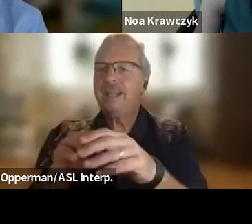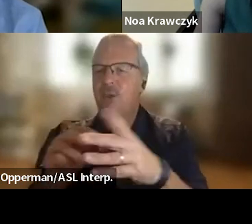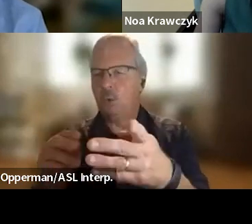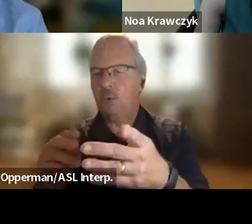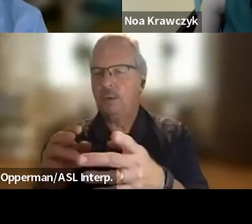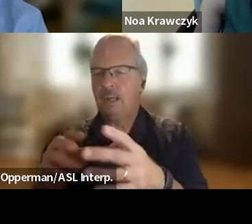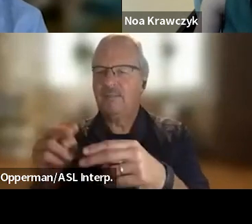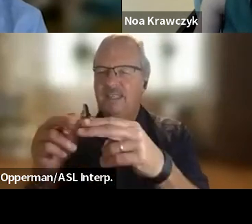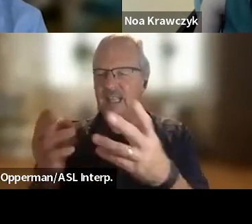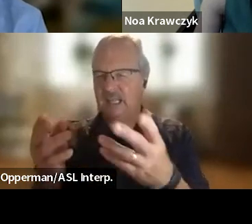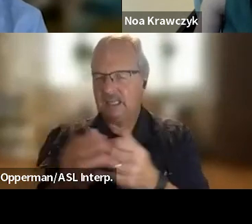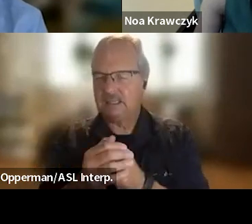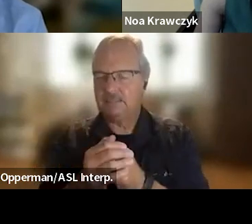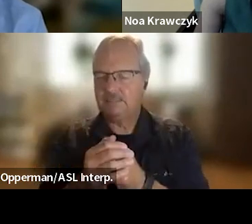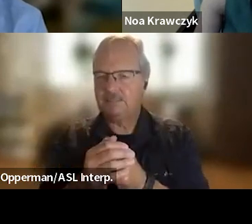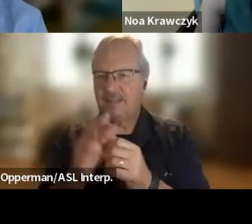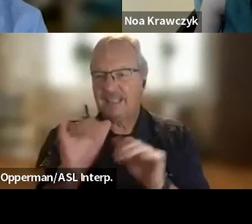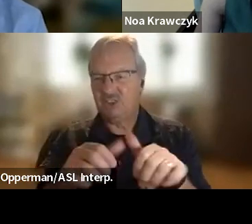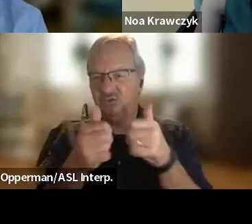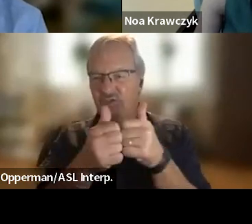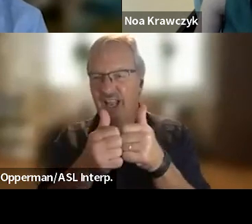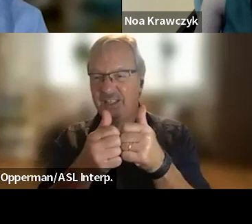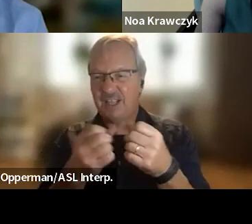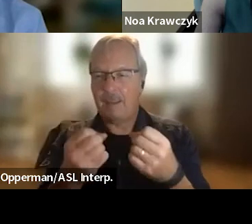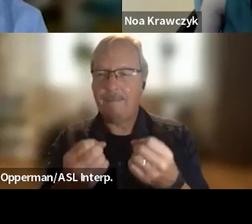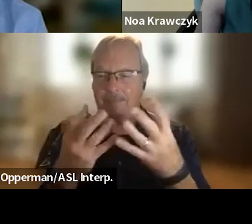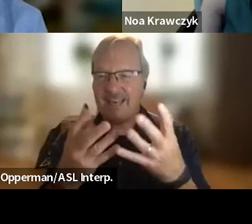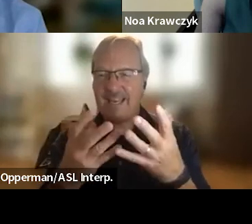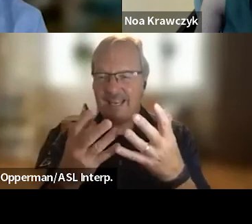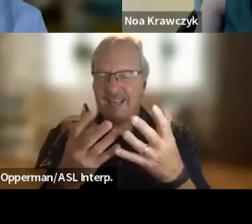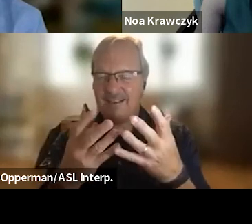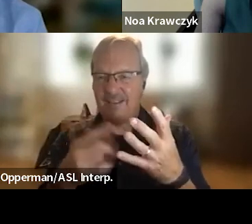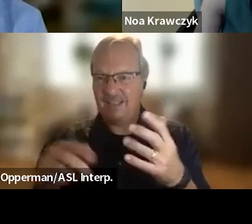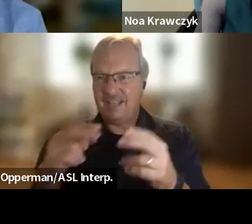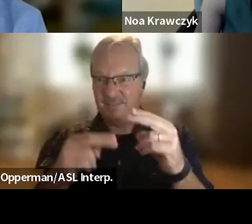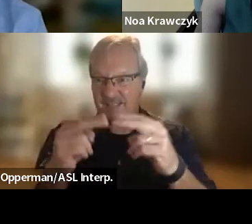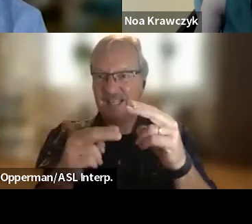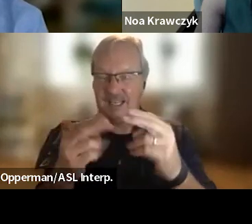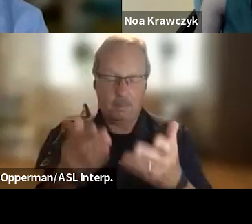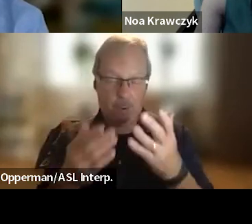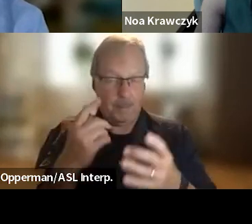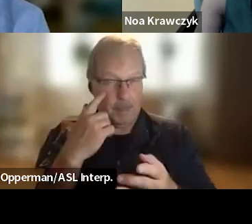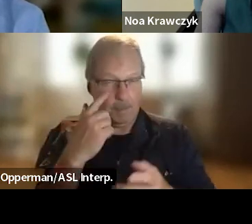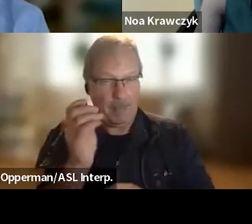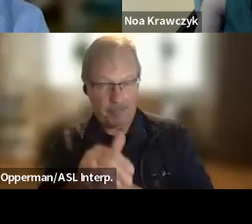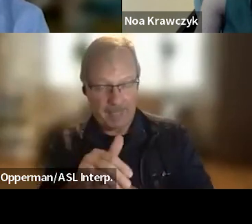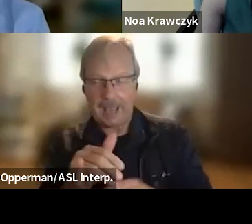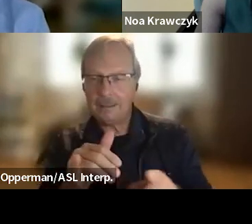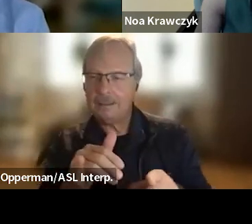that many of these facilities are probably thinking about. And I'll let Steven maybe share.